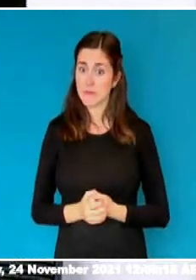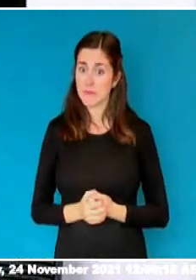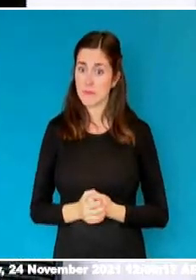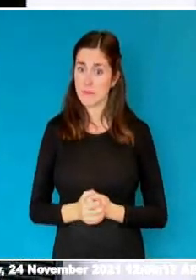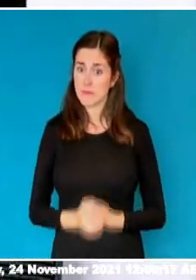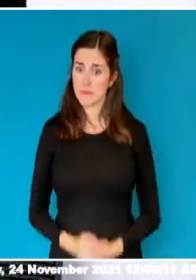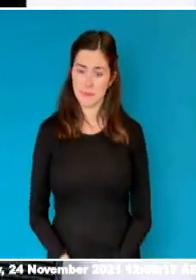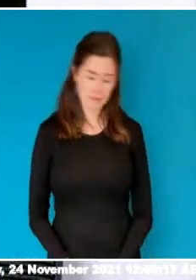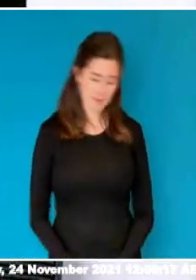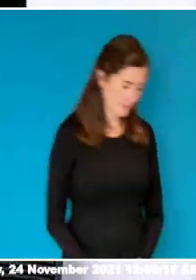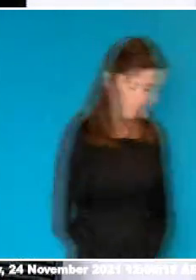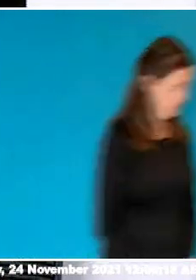Yes.